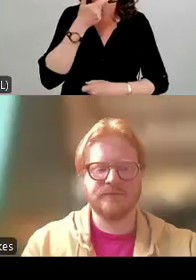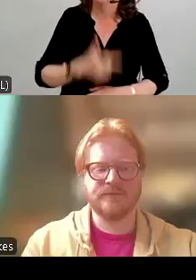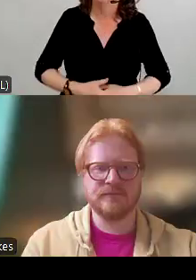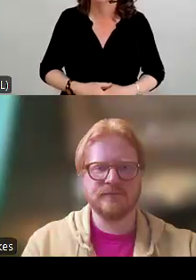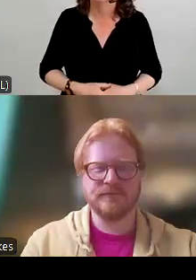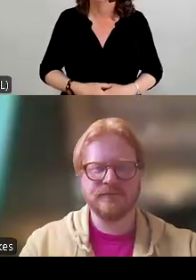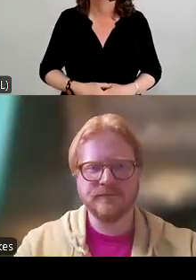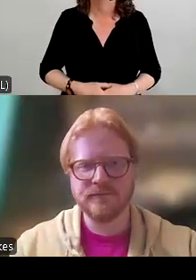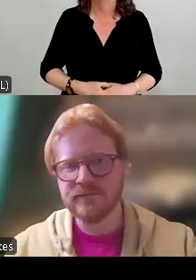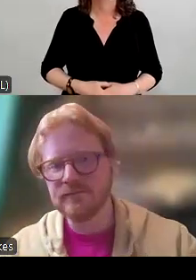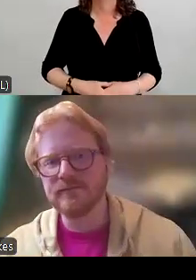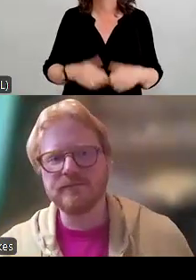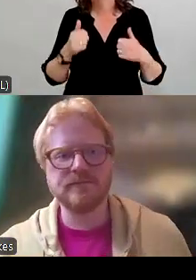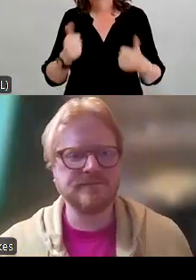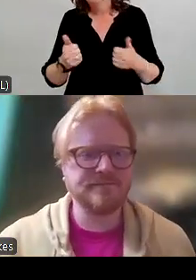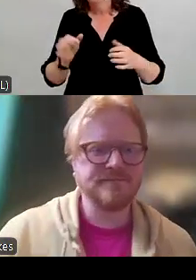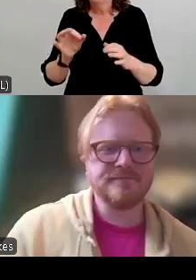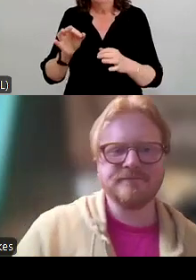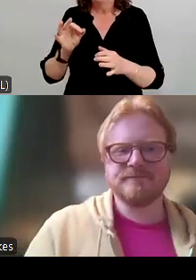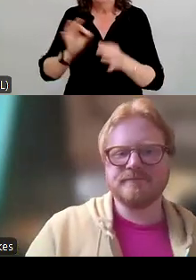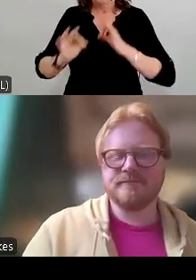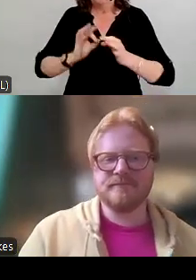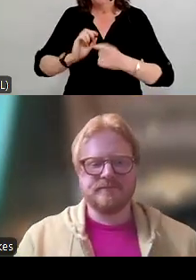into the article that goes alongside the video.